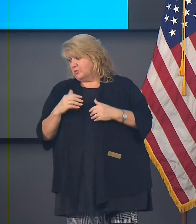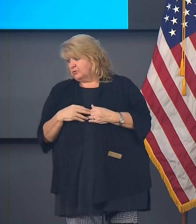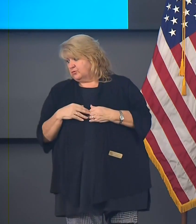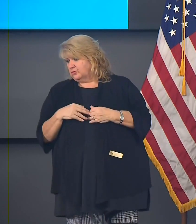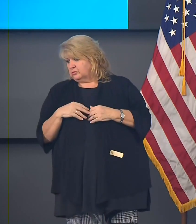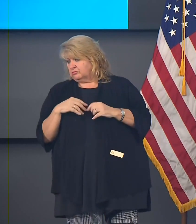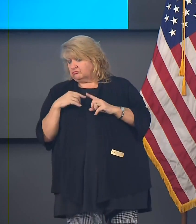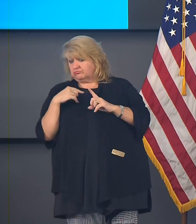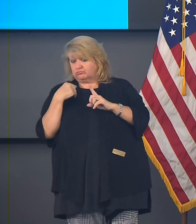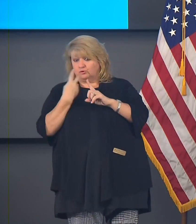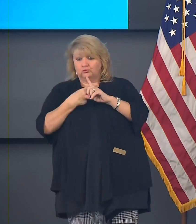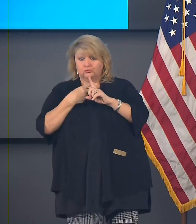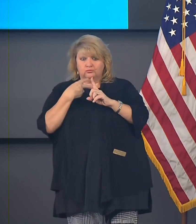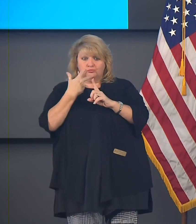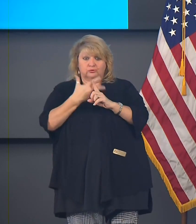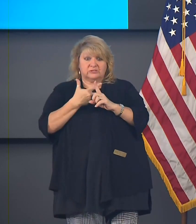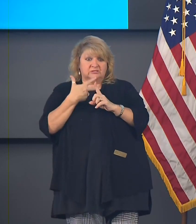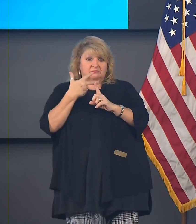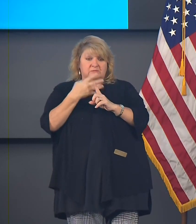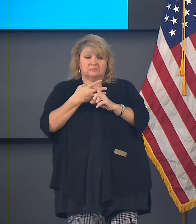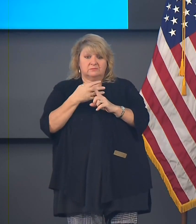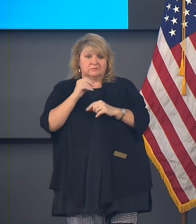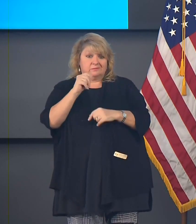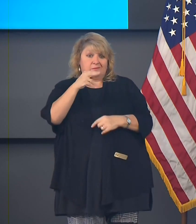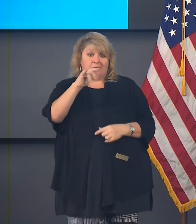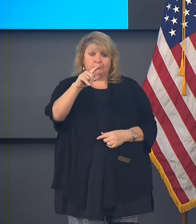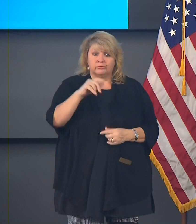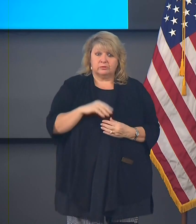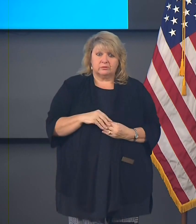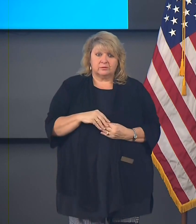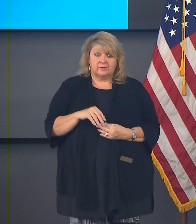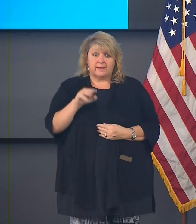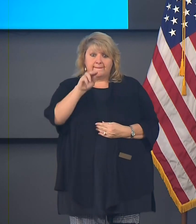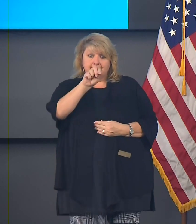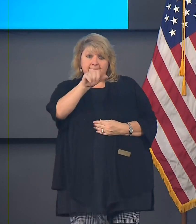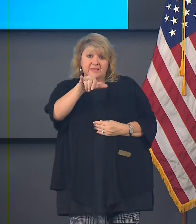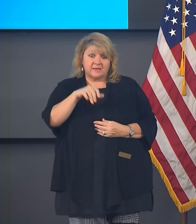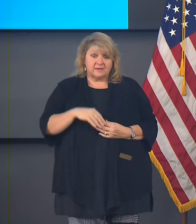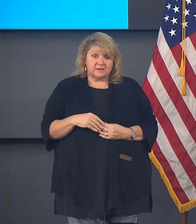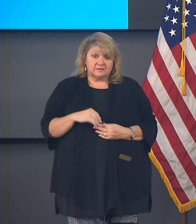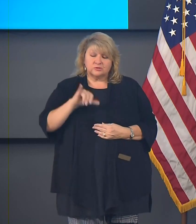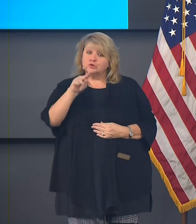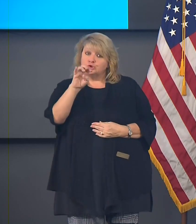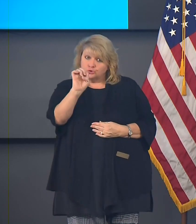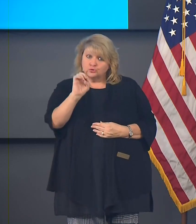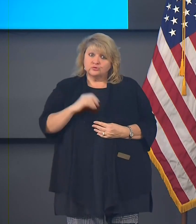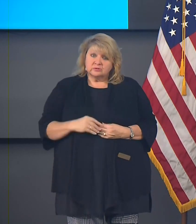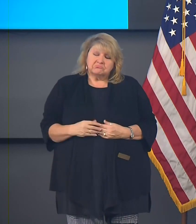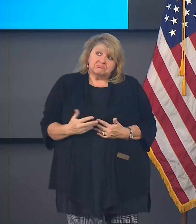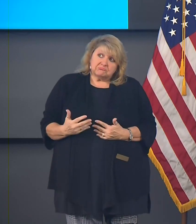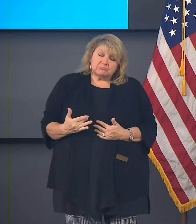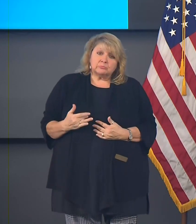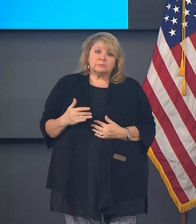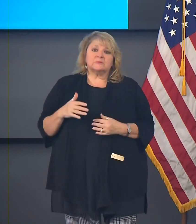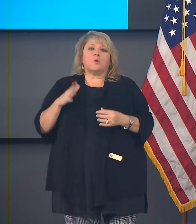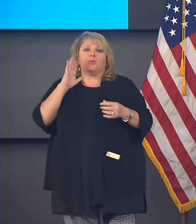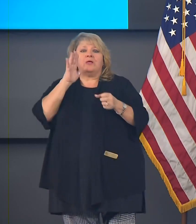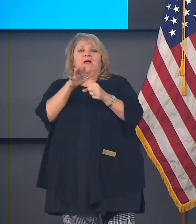OTHERWISE HEALTHY SOMETIME NEXT OTHERWISE HEALTHY SOMETIME NEXT YEAR. YEAR. YEAR. VACCINES YEAR. VACCINES ARE YEAR. VACCINES ARE EXPECTED YEAR. VACCINES ARE EXPECTED TO YEAR. VACCINES ARE EXPECTED TO BE VACCINES ARE EXPECTED TO BE VACCINES ARE EXPECTED TO BE AVAILABLE VACCINES ARE EXPECTED TO BE AVAILABLE FOR VACCINES ARE EXPECTED TO BE AVAILABLE FOR EVERYONE VACCINES ARE EXPECTED TO BE AVAILABLE FOR EVERYONE AND AVAILABLE FOR EVERYONE AND AVAILABLE FOR EVERYONE AND SEVERAL AVAILABLE FOR EVERYONE AND SEVERAL MONTHS. SEVERAL MONTHS. SEVERAL MONTHS. >> SEVERAL MONTHS. >> I SEVERAL MONTHS. >> I DON'T SEVERAL MONTHS. >> I DON'T KNOW SEVERAL MONTHS. >> I DON'T KNOW EXACTLY SEVERAL MONTHS. >> I DON'T KNOW EXACTLY WHEN I DON'T KNOW EXACTLY WHEN I DON'T KNOW EXACTLY WHEN WHETHER I DON'T KNOW EXACTLY WHEN WHETHER IT'S I DON'T KNOW EXACTLY WHEN WHETHER IT'S APRIL, I DON'T KNOW EXACTLY WHEN WHETHER IT'S APRIL, MAY I DON'T KNOW EXACTLY WHEN WHETHER IT'S APRIL, MAY OR I DON'T KNOW EXACTLY WHEN WHETHER IT'S APRIL, MAY OR JUNE